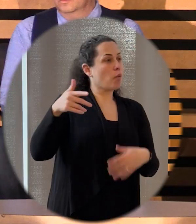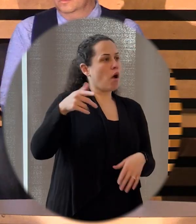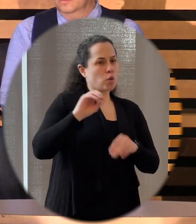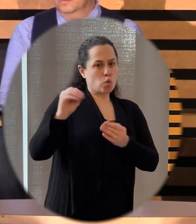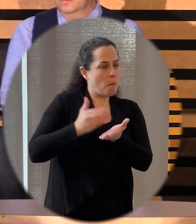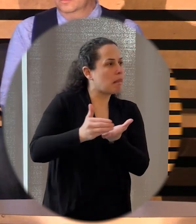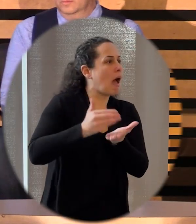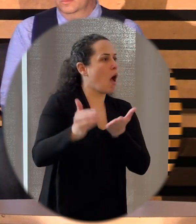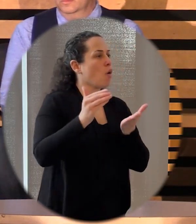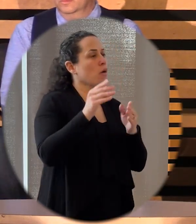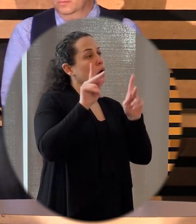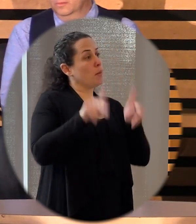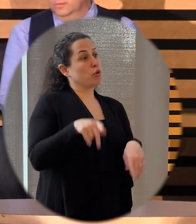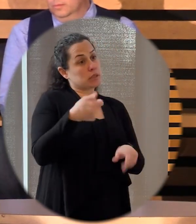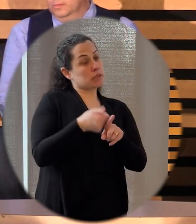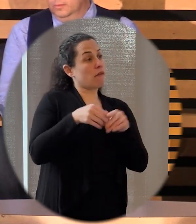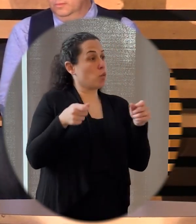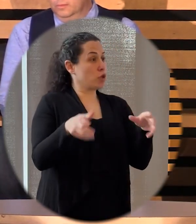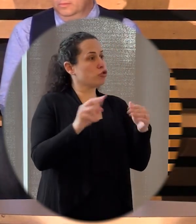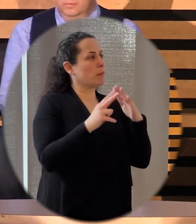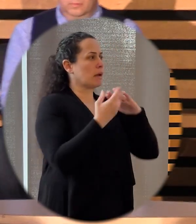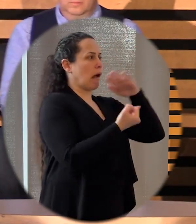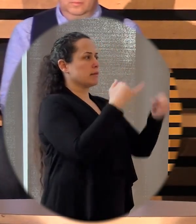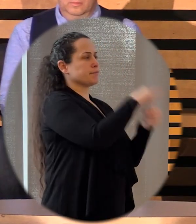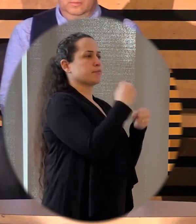uh that has mobility issues, they're isolated for three days. We don't plan those things.